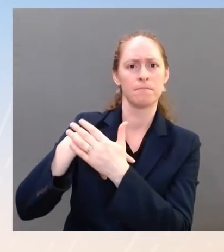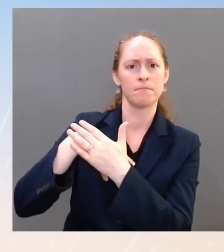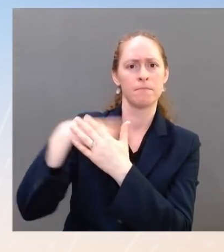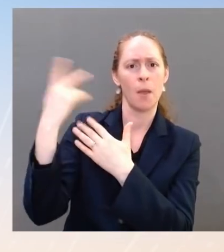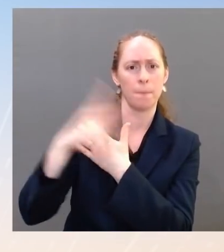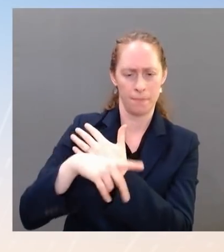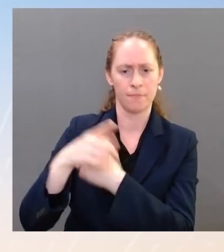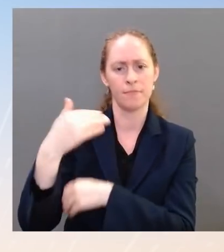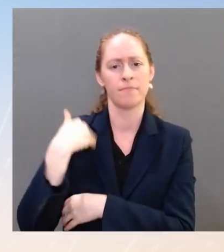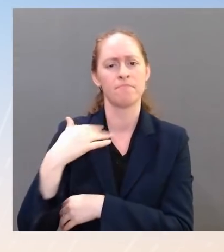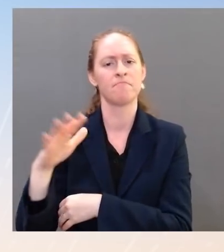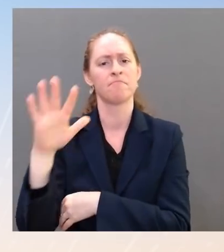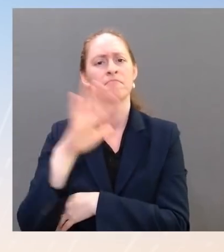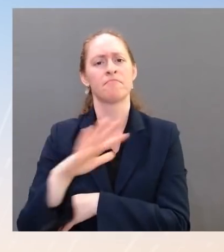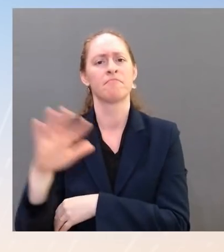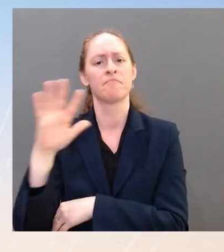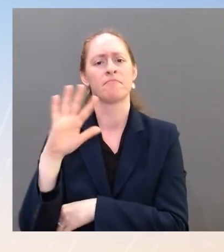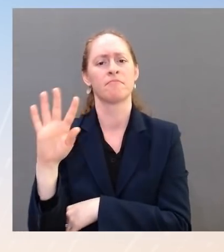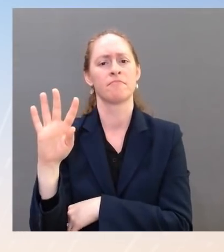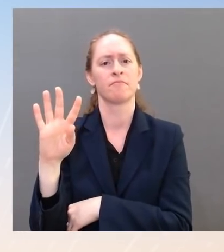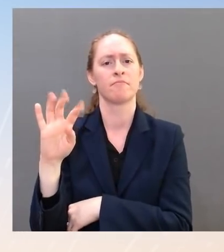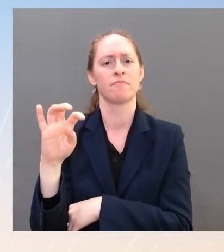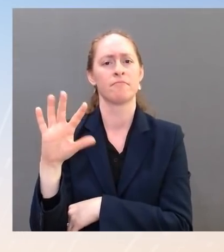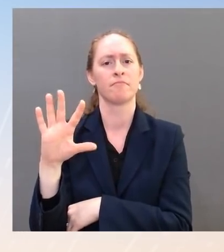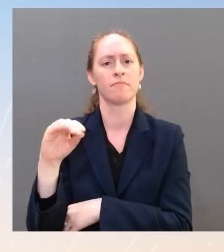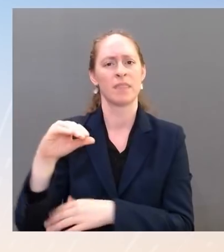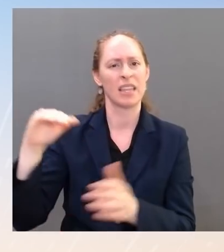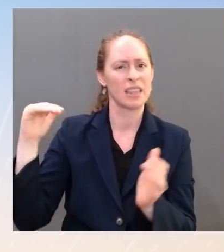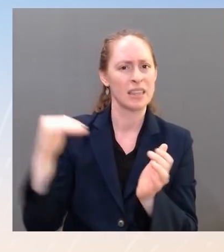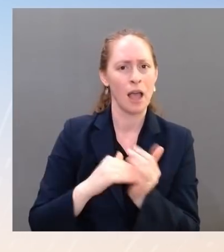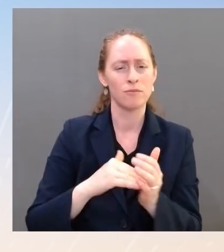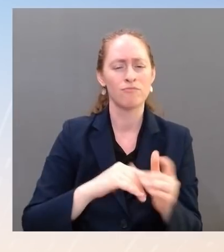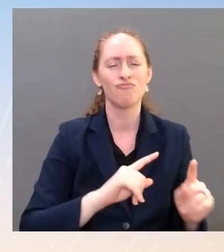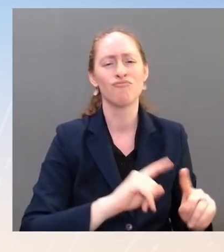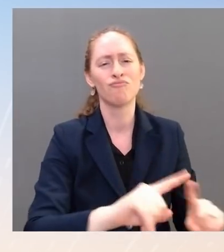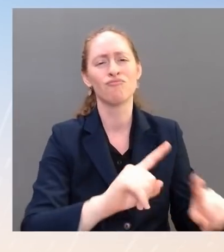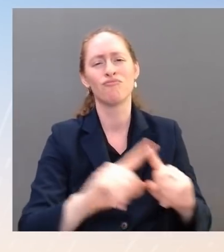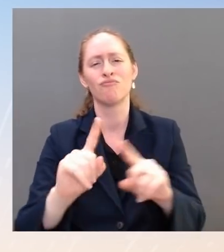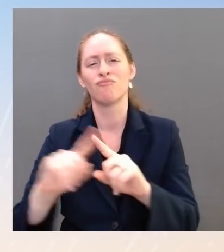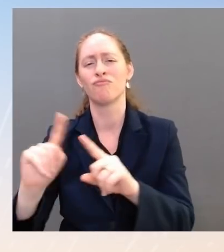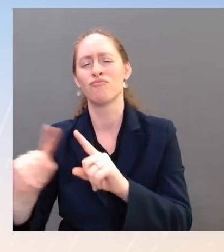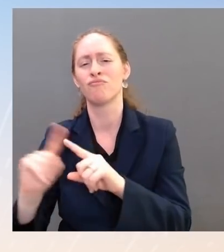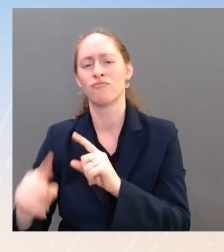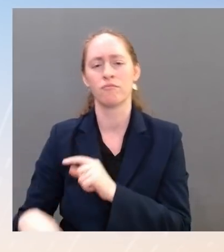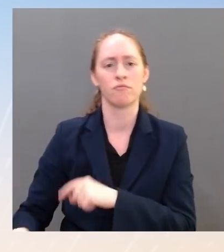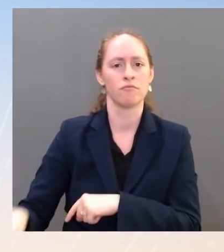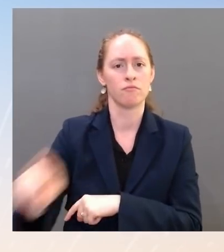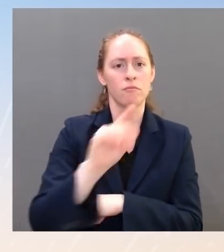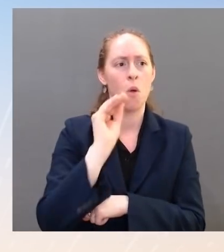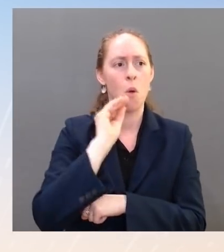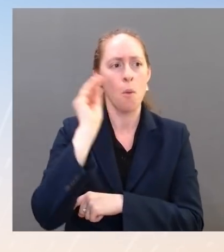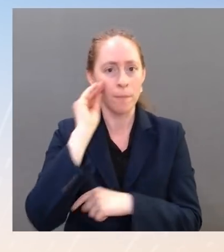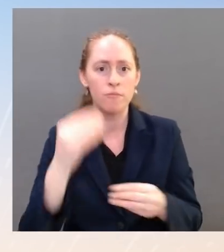more families homes across the country. The President is very concerned about the high price of fuel